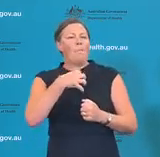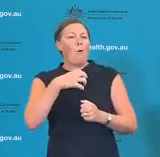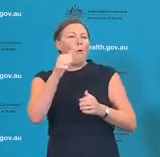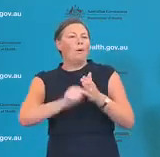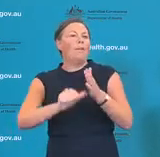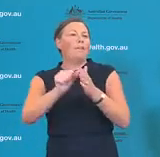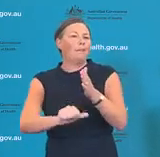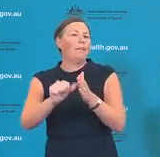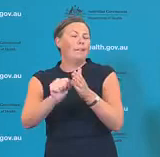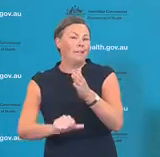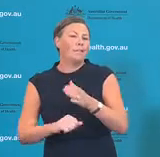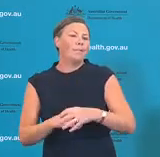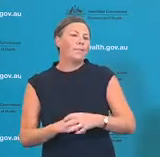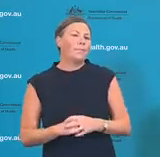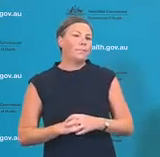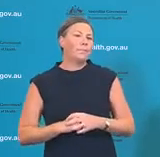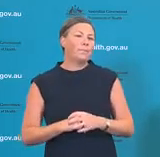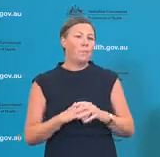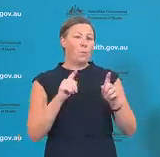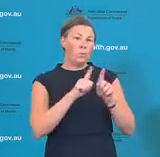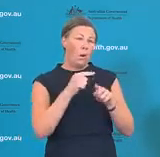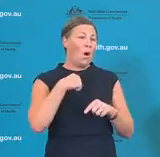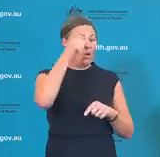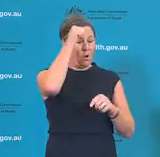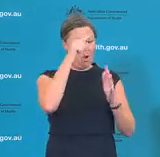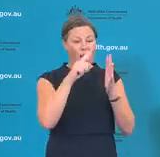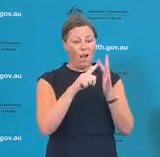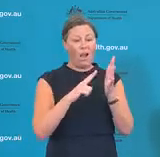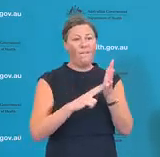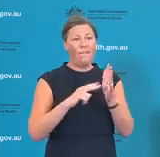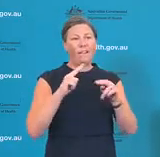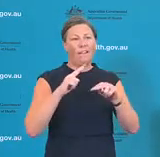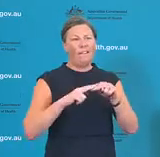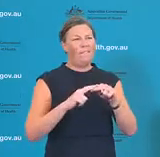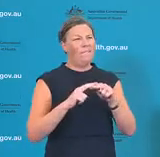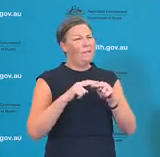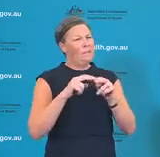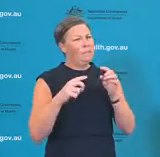importance of IVF to the community and particularly those who are keen to